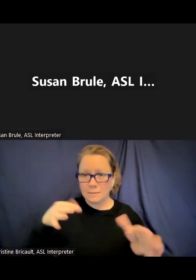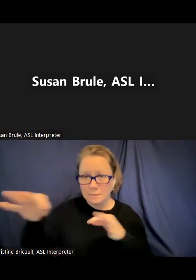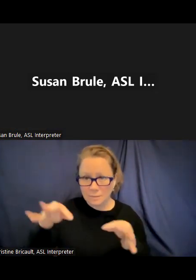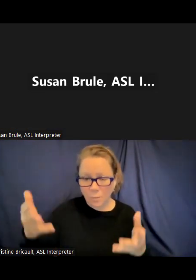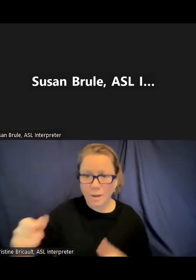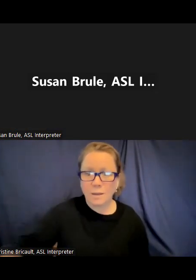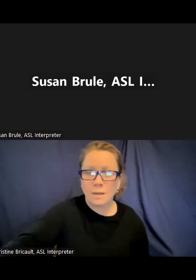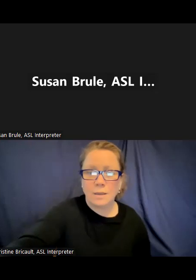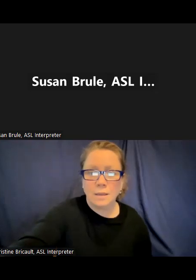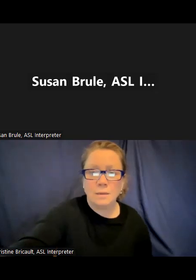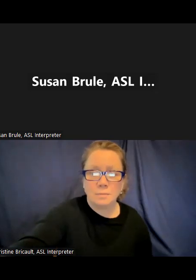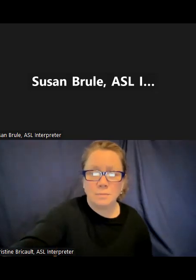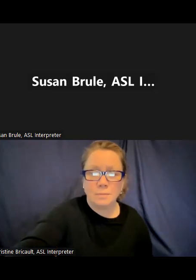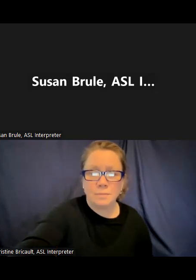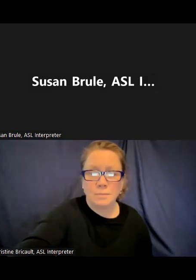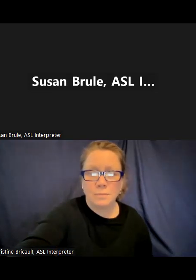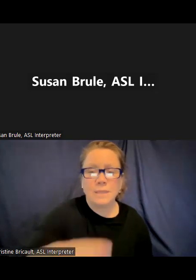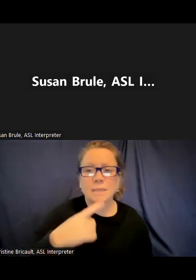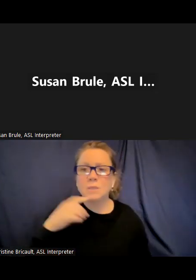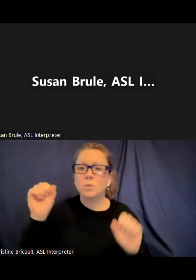you can have bright line rules for your employees,